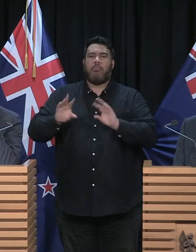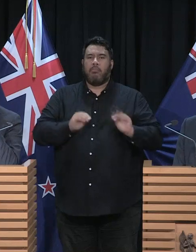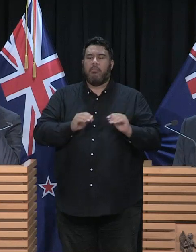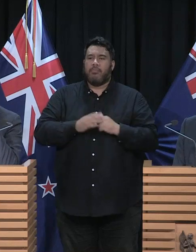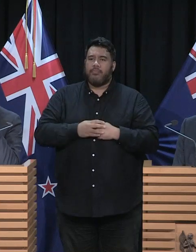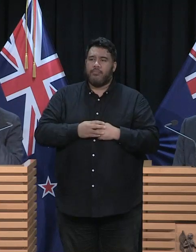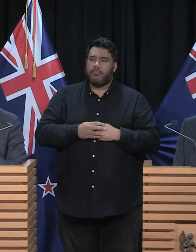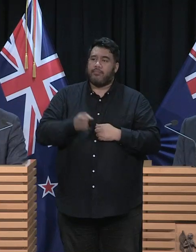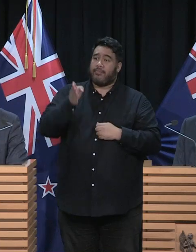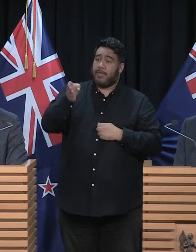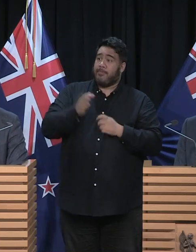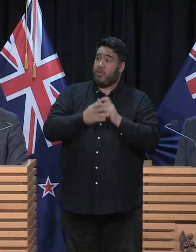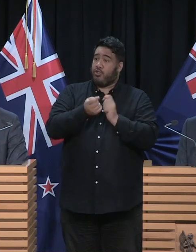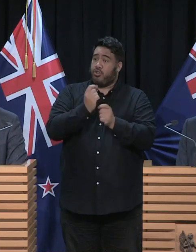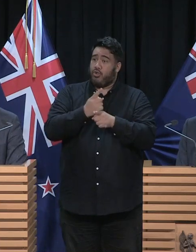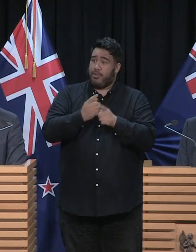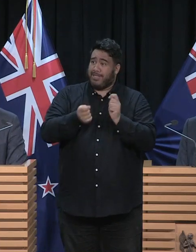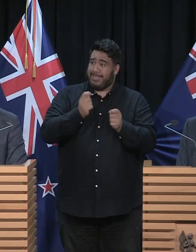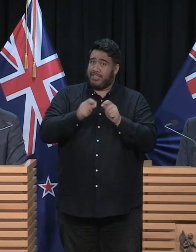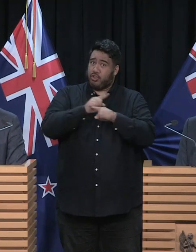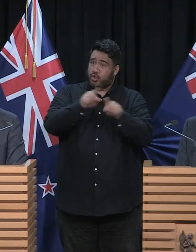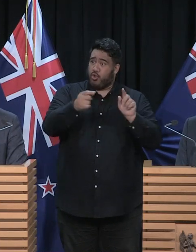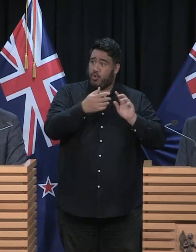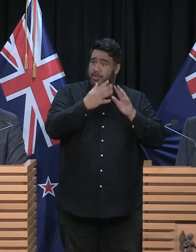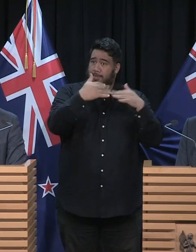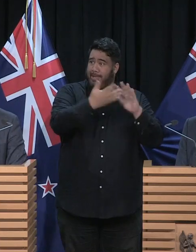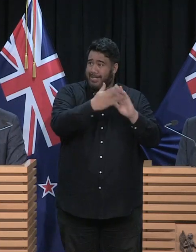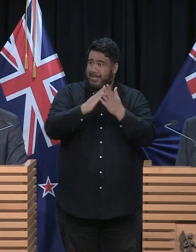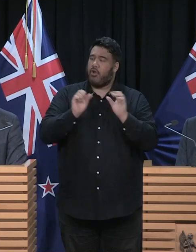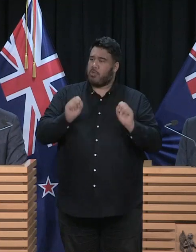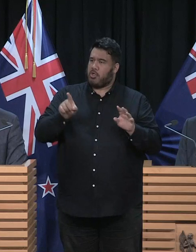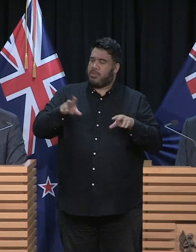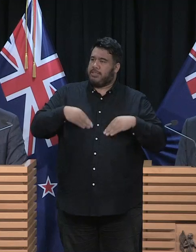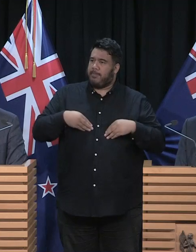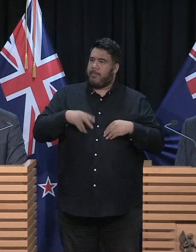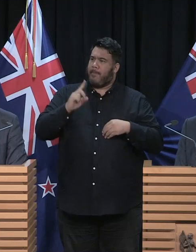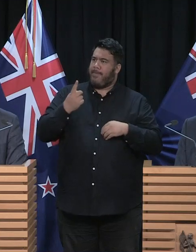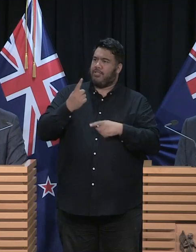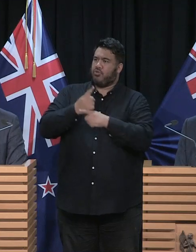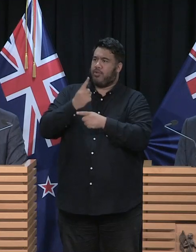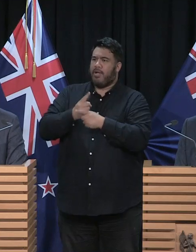bit and help us to make sure that we keep COVID-19 out. Has there been a